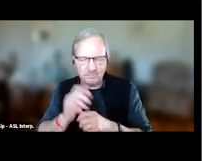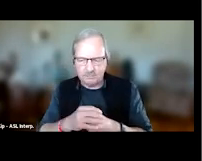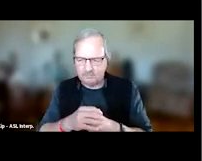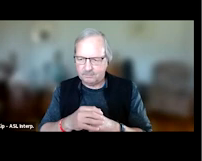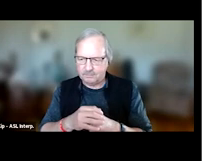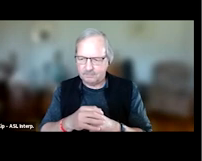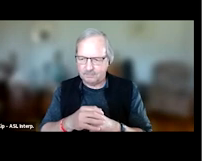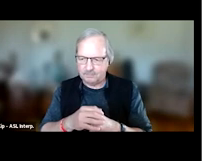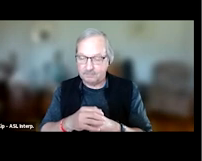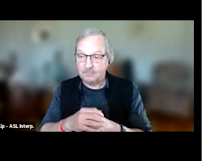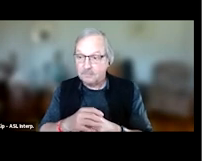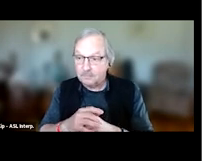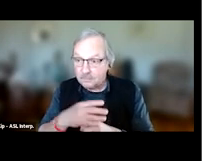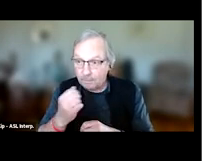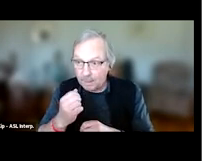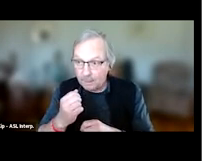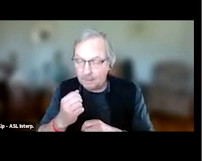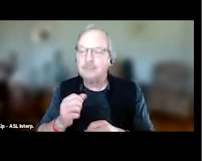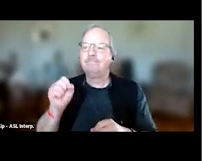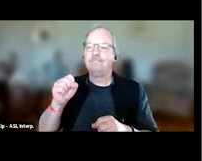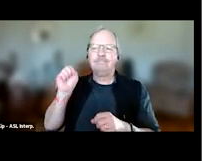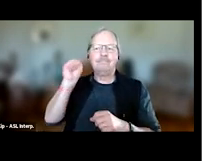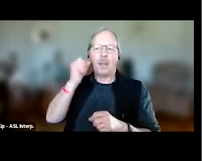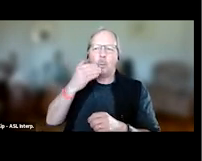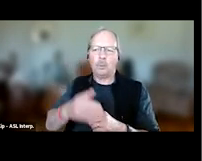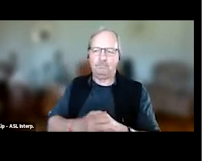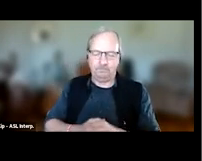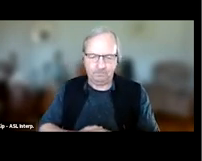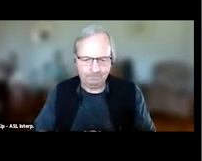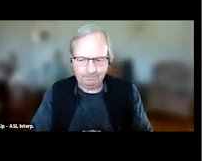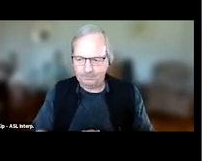Sure. How's this? Yep, sounds good. Great, thank you.